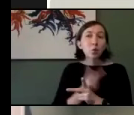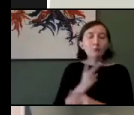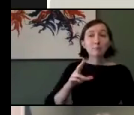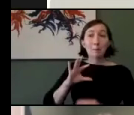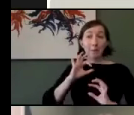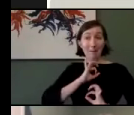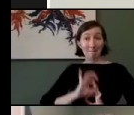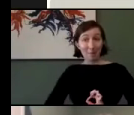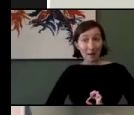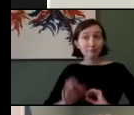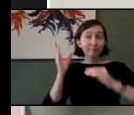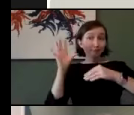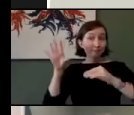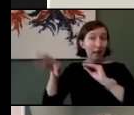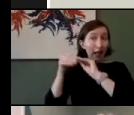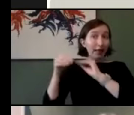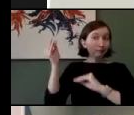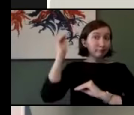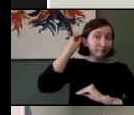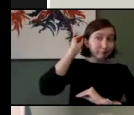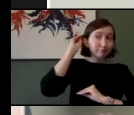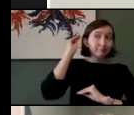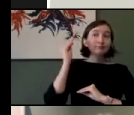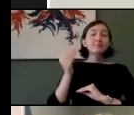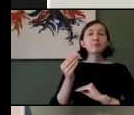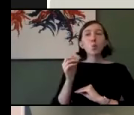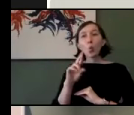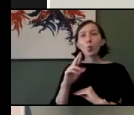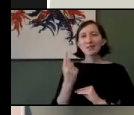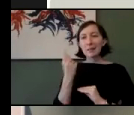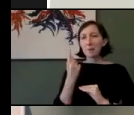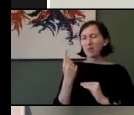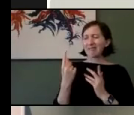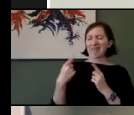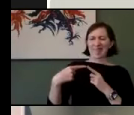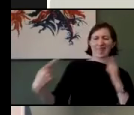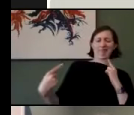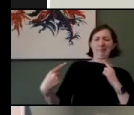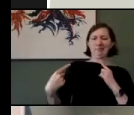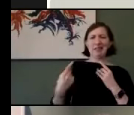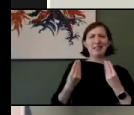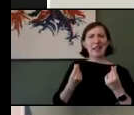If somebody has issues with textures, figure out a way. Let's figure out the right texture.